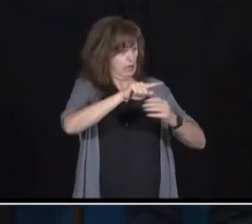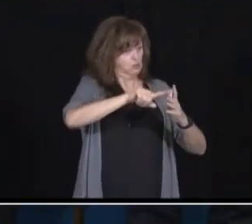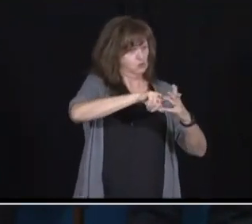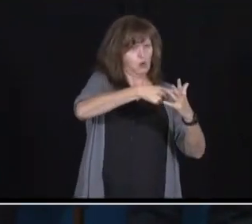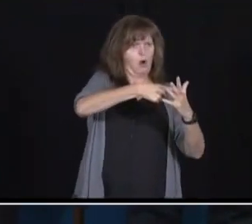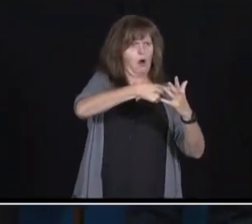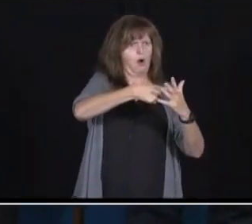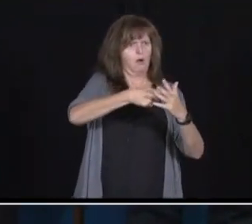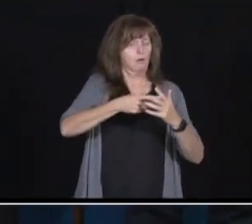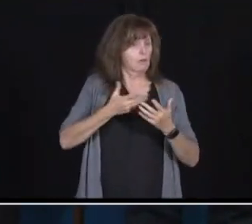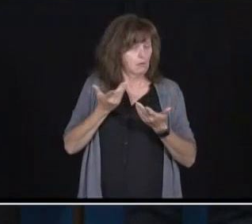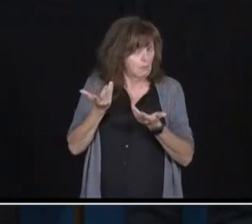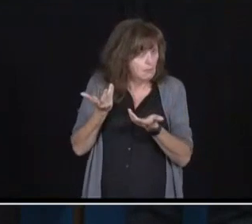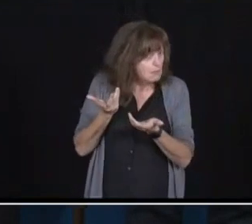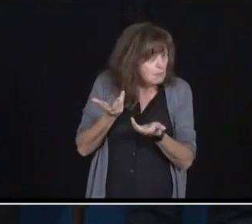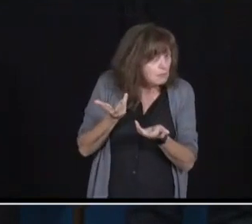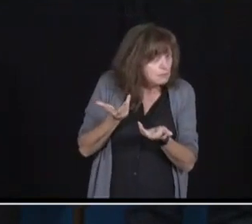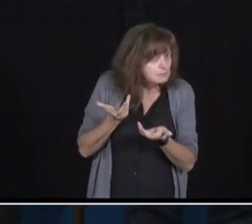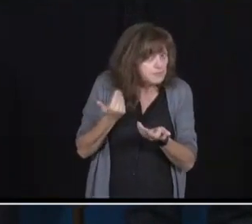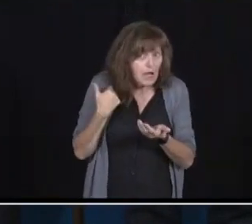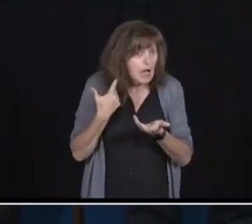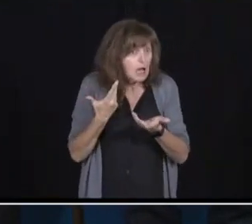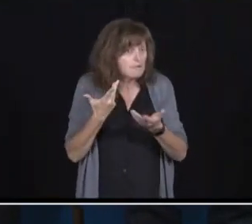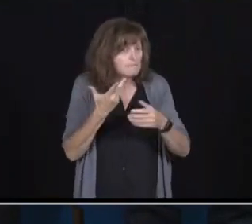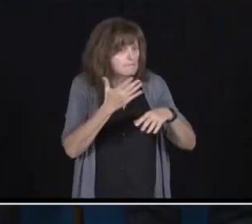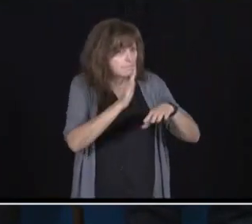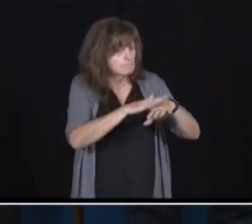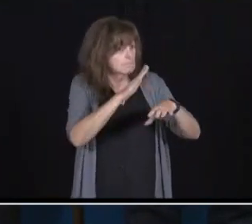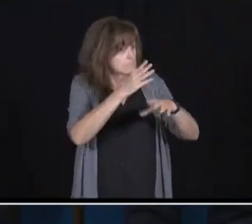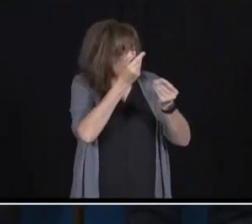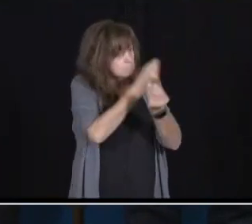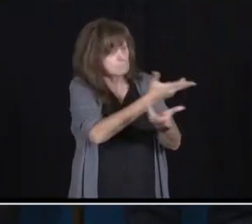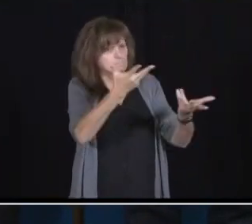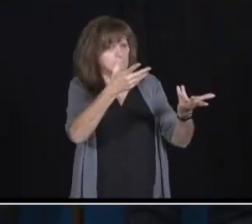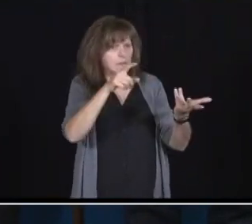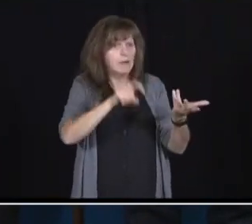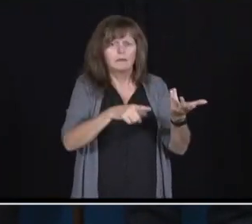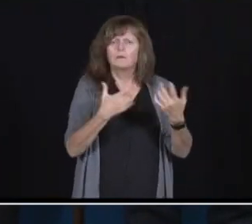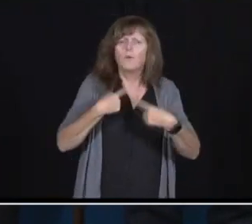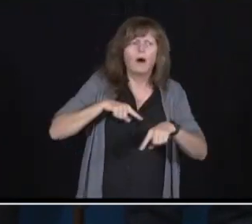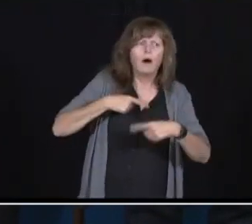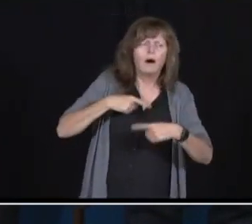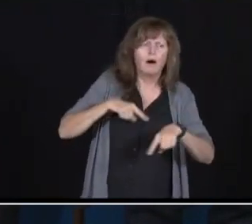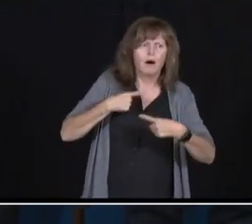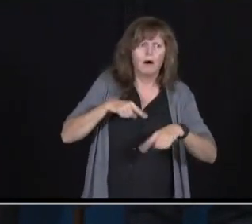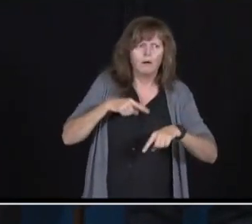Many schools including French schools have still not told parents what date exactly they should send their kids back to schools.